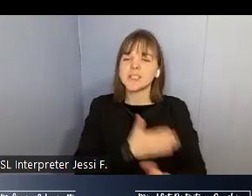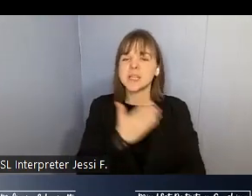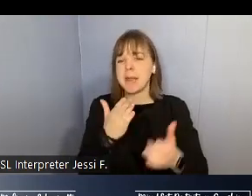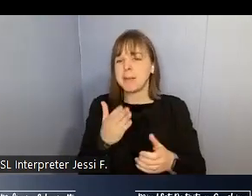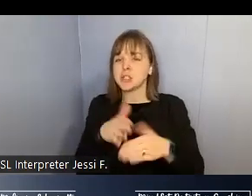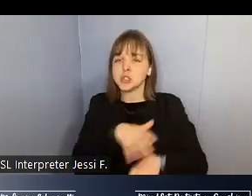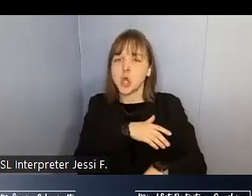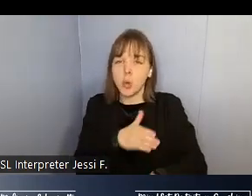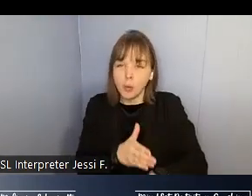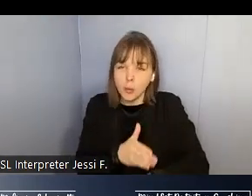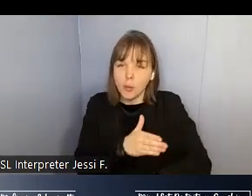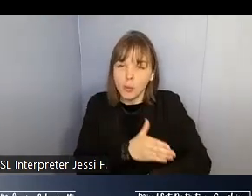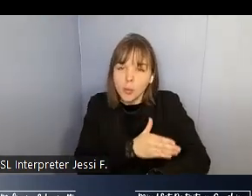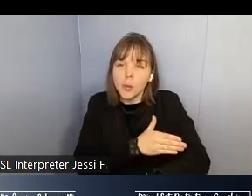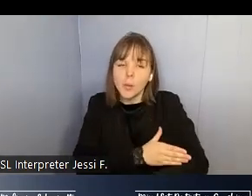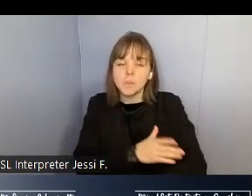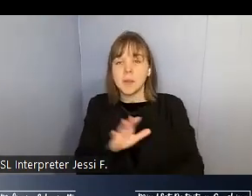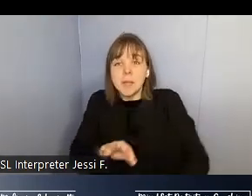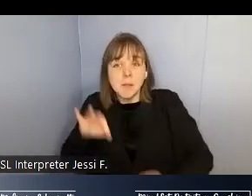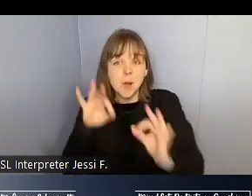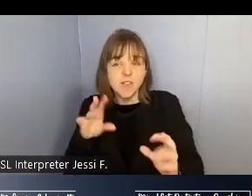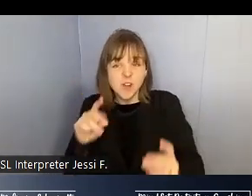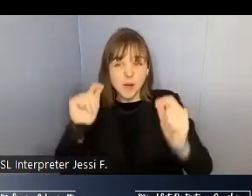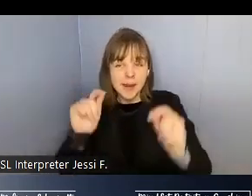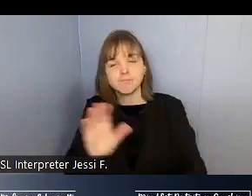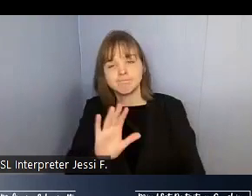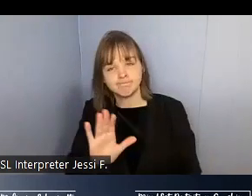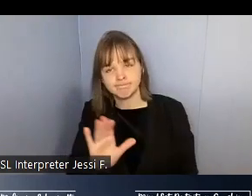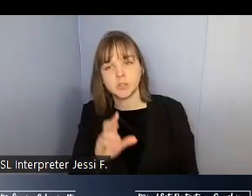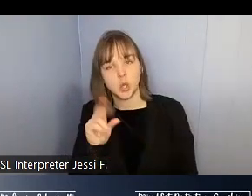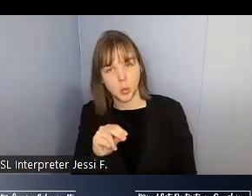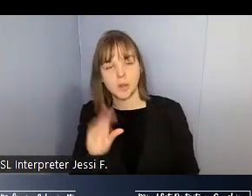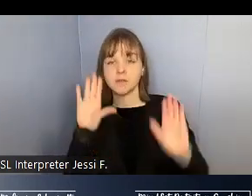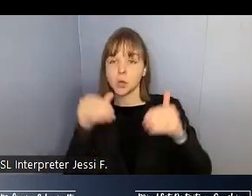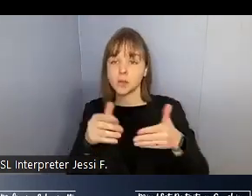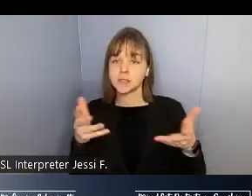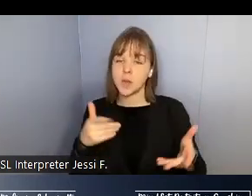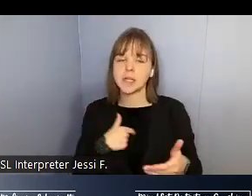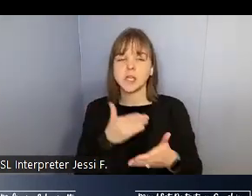and really looking at how you can make small steps, take small actions, and create small wins,